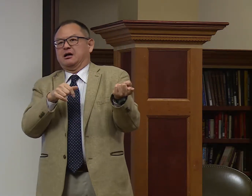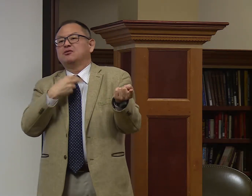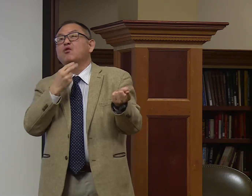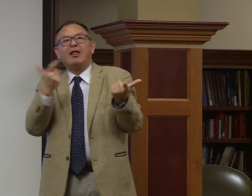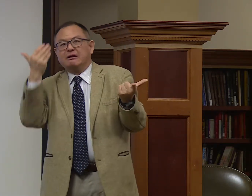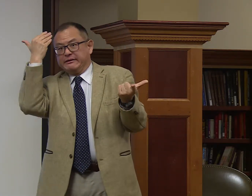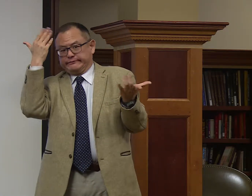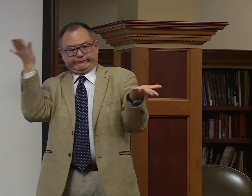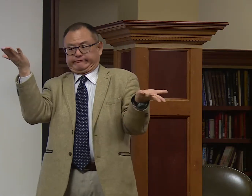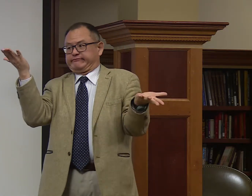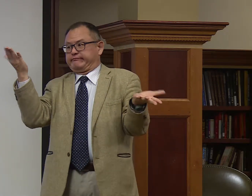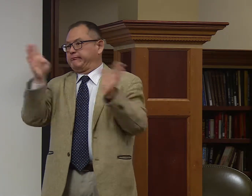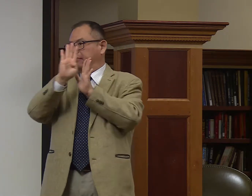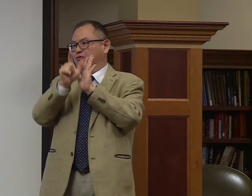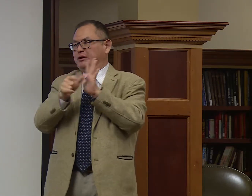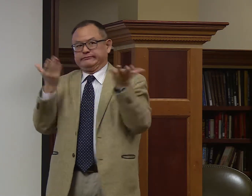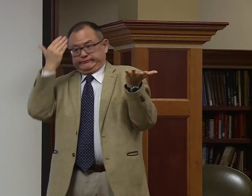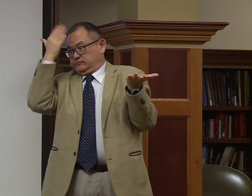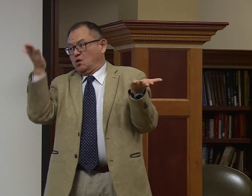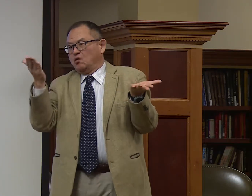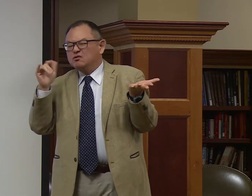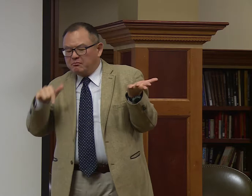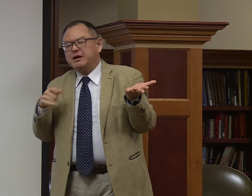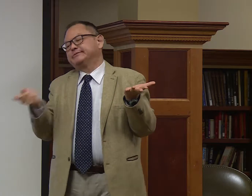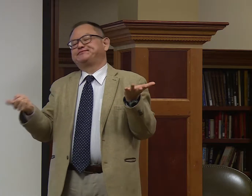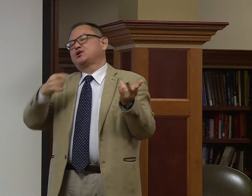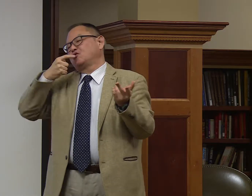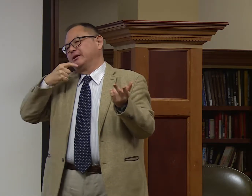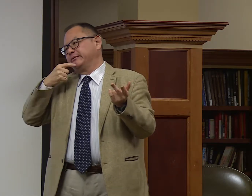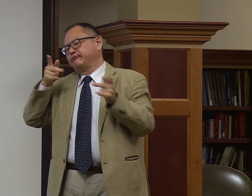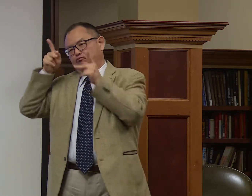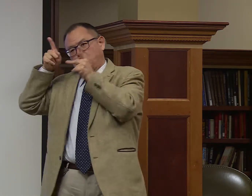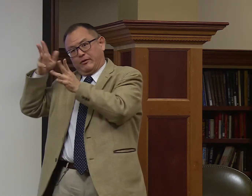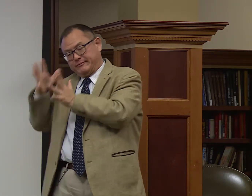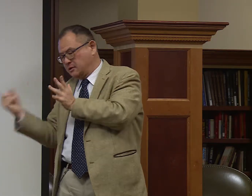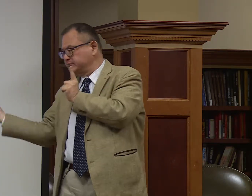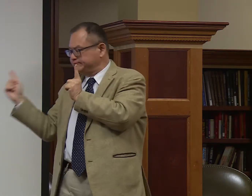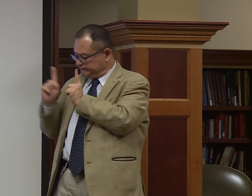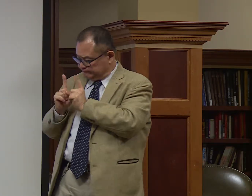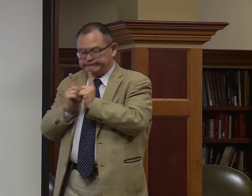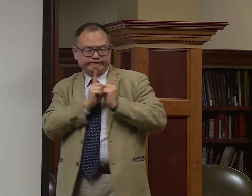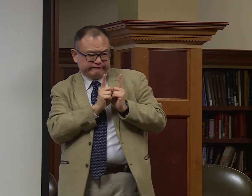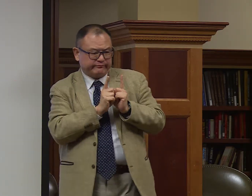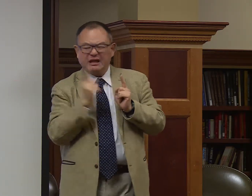So I would have a hearing person come along with me, and they would be familiar with Swahili